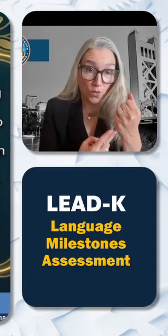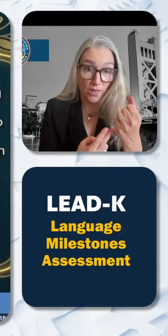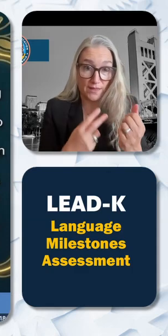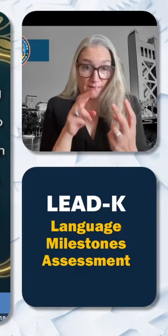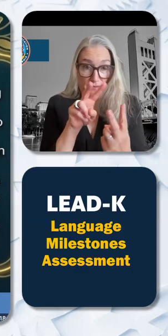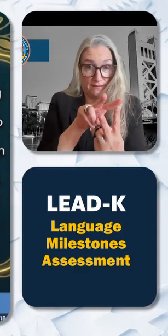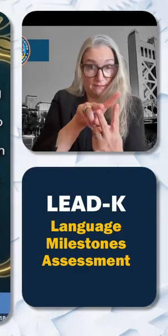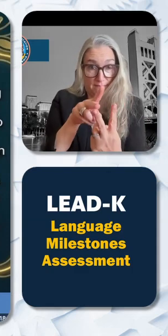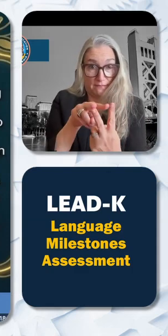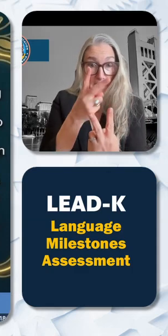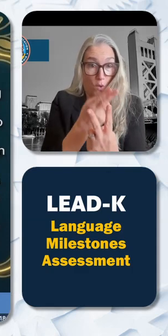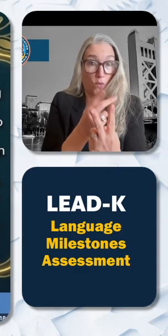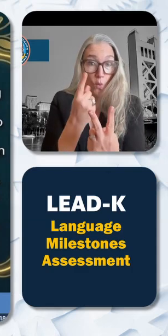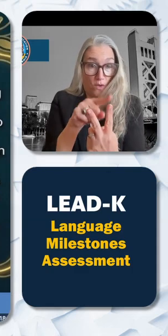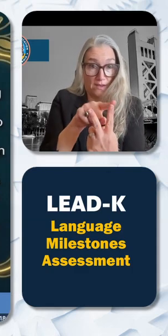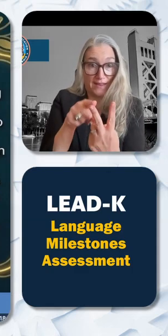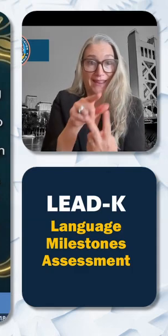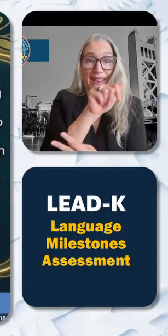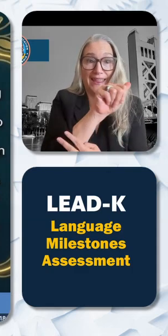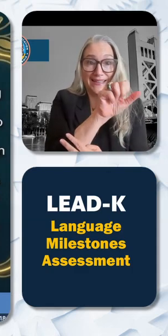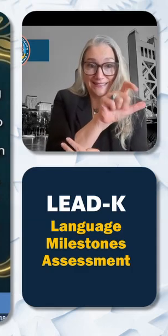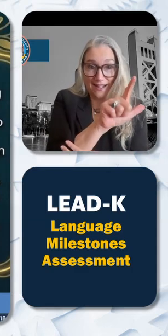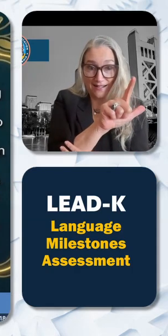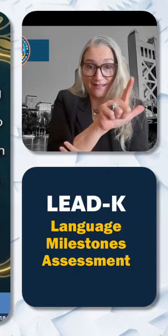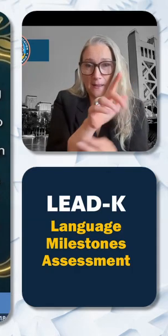Including those who are both 1,